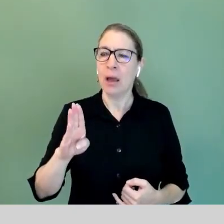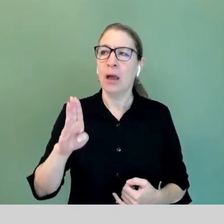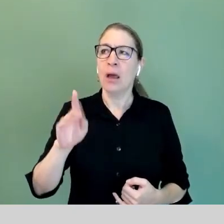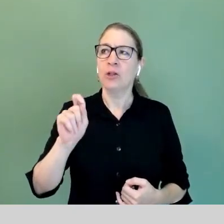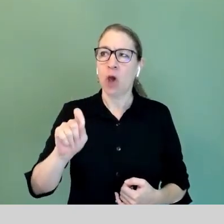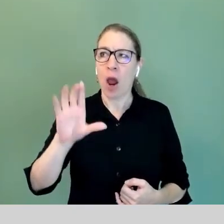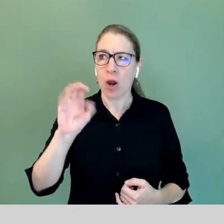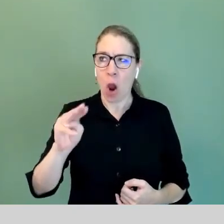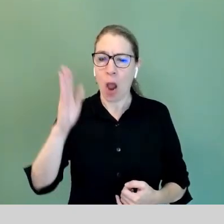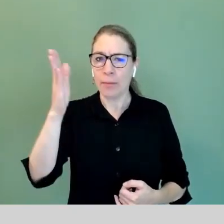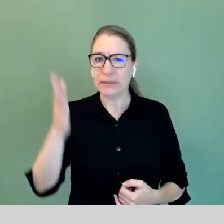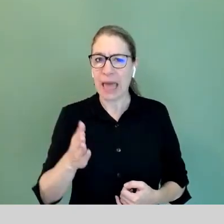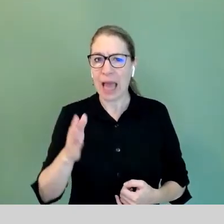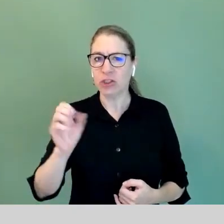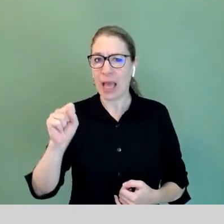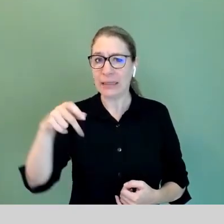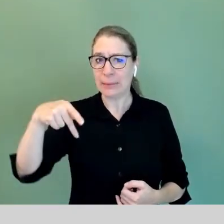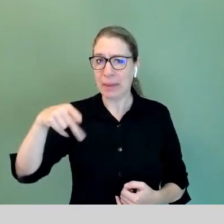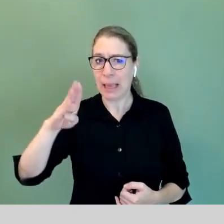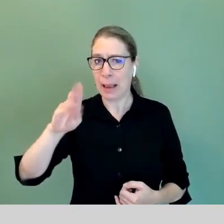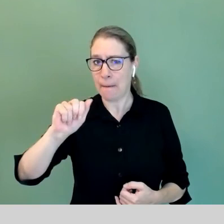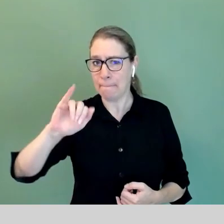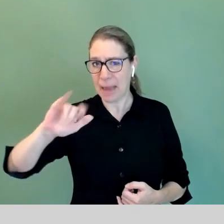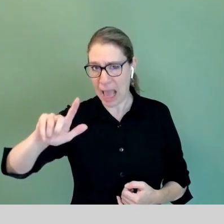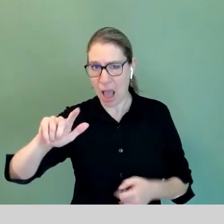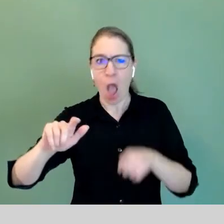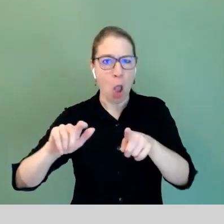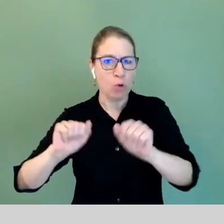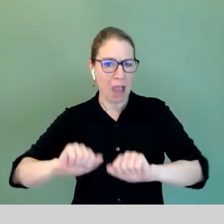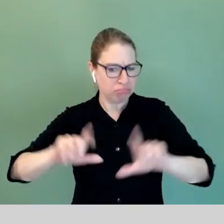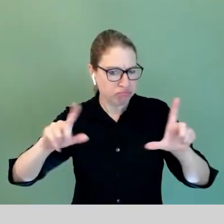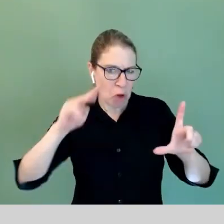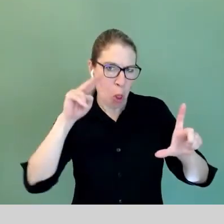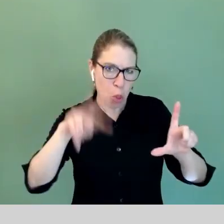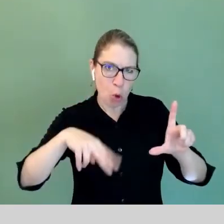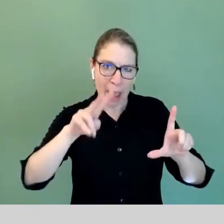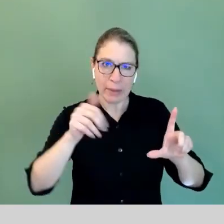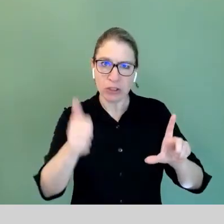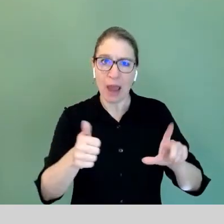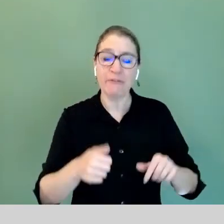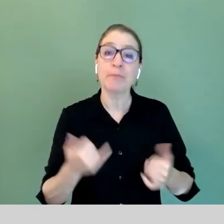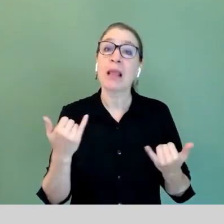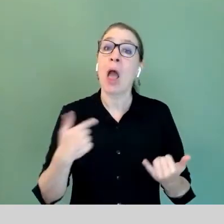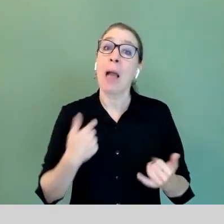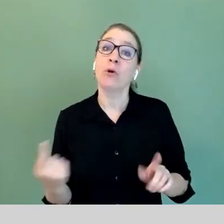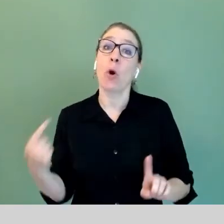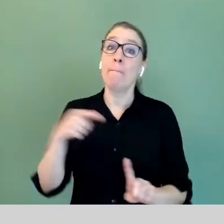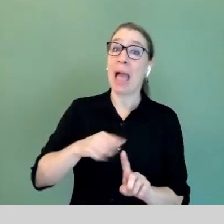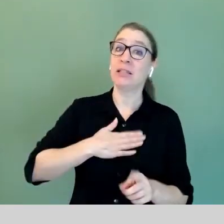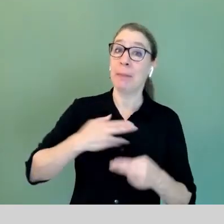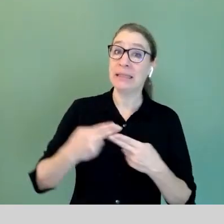So you can easily jump over there and go through everything yourself. So I'm going to go back to my slides